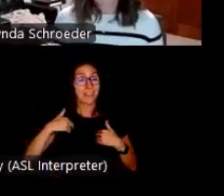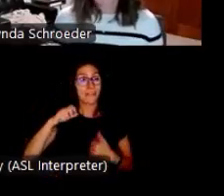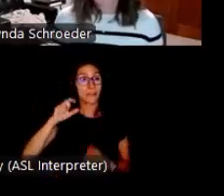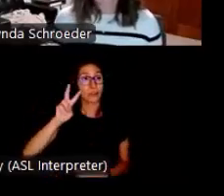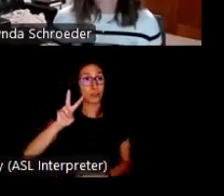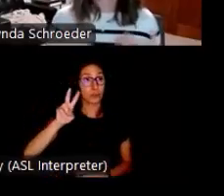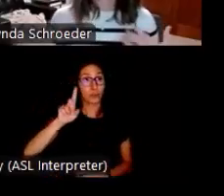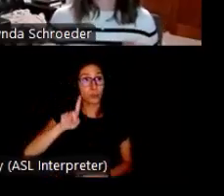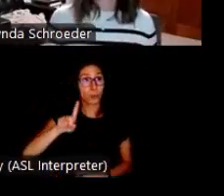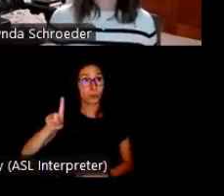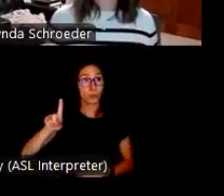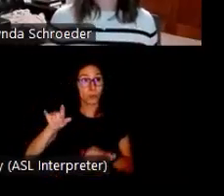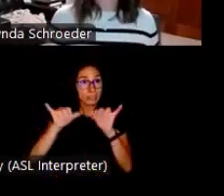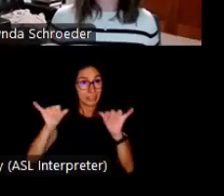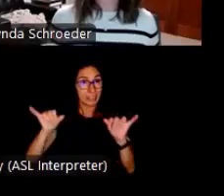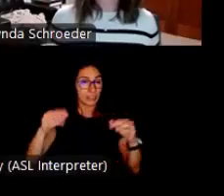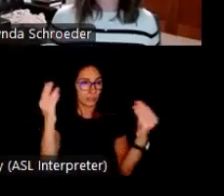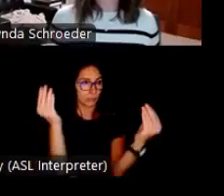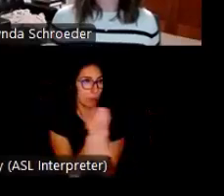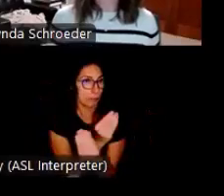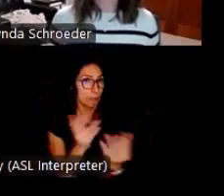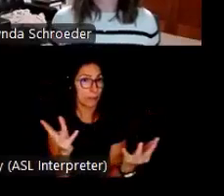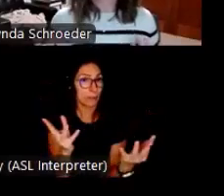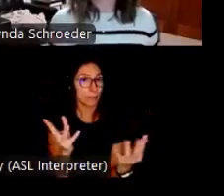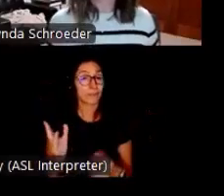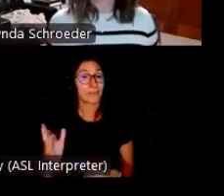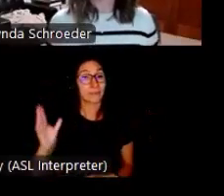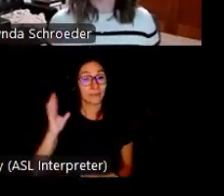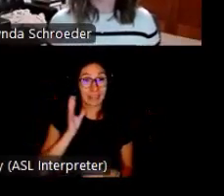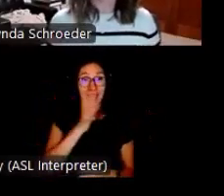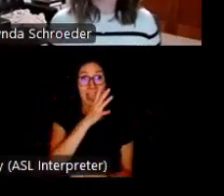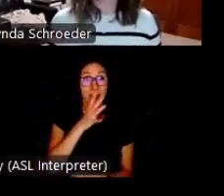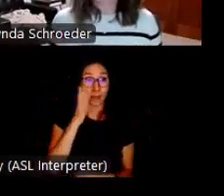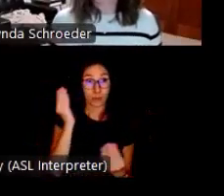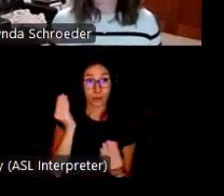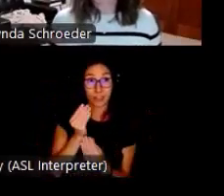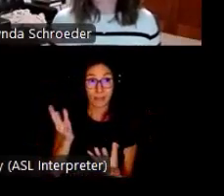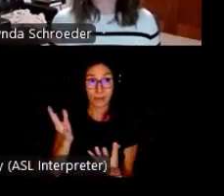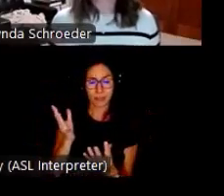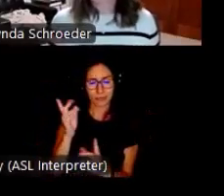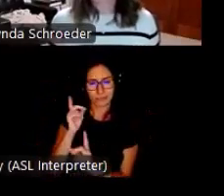When we were doing agricultural dissemination, and we were working on mental health supports for farms